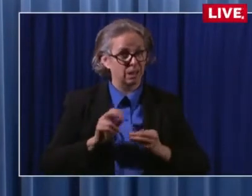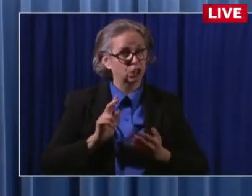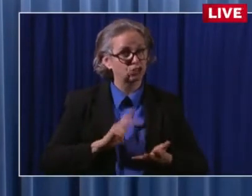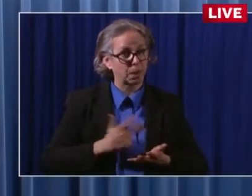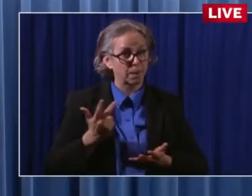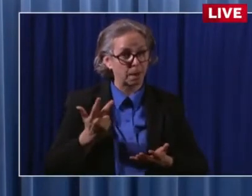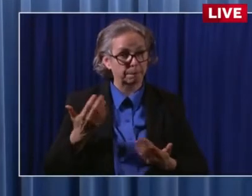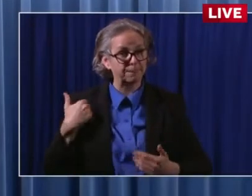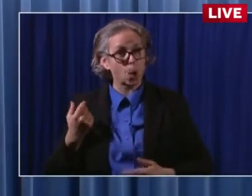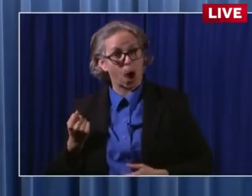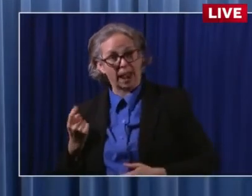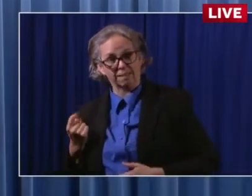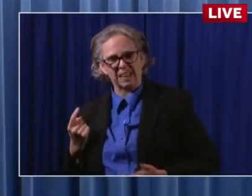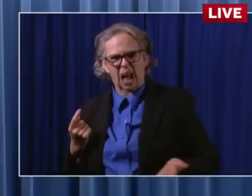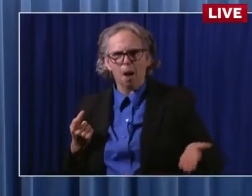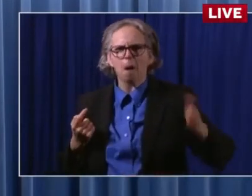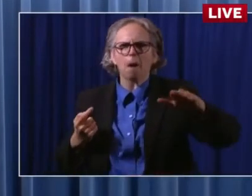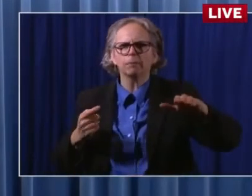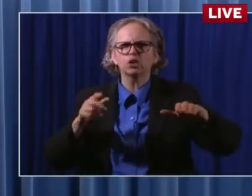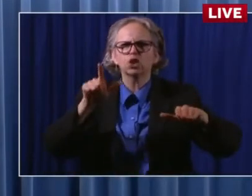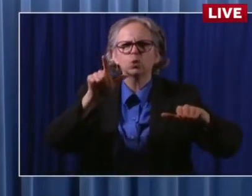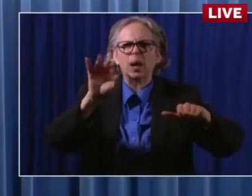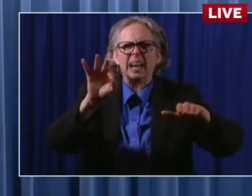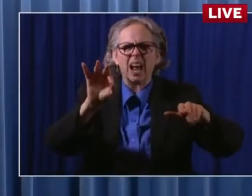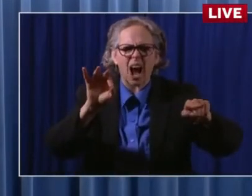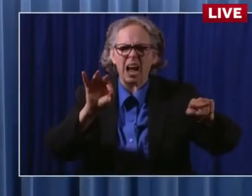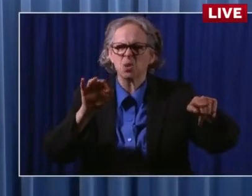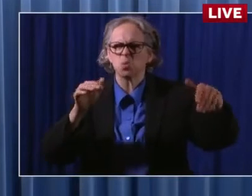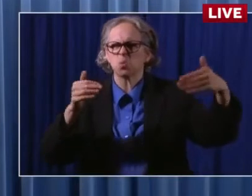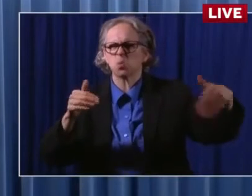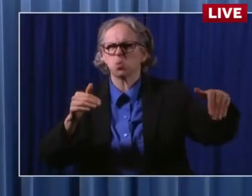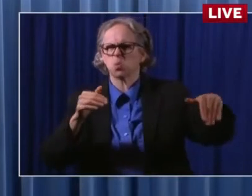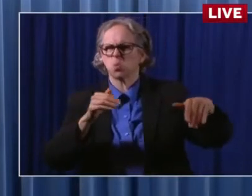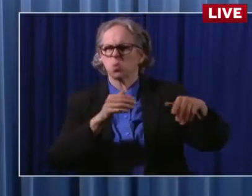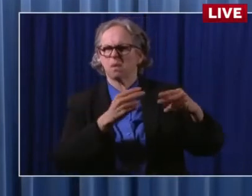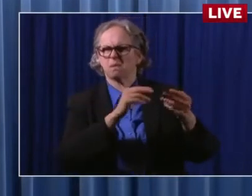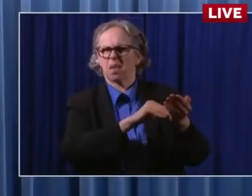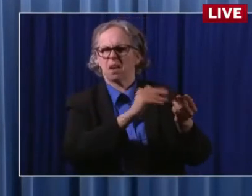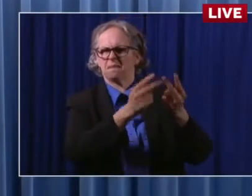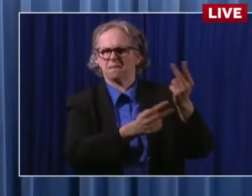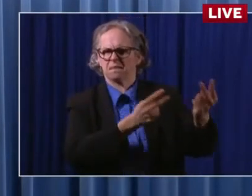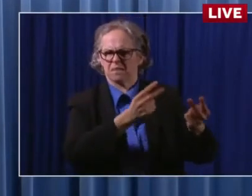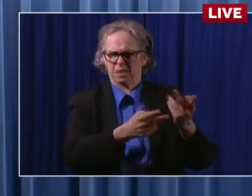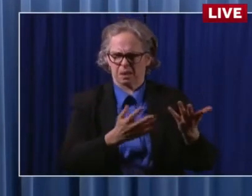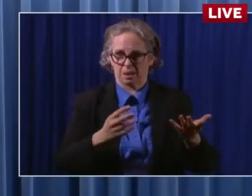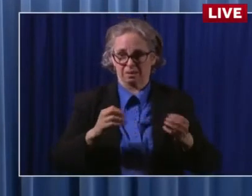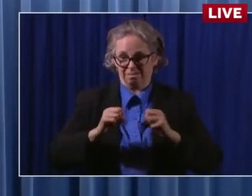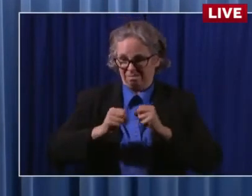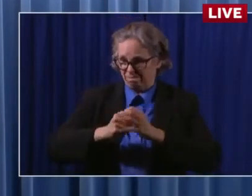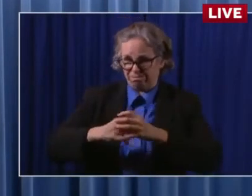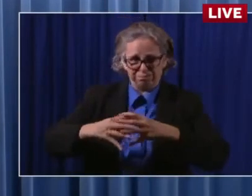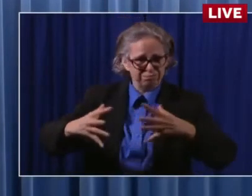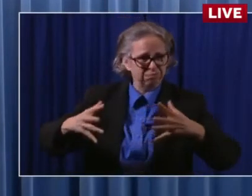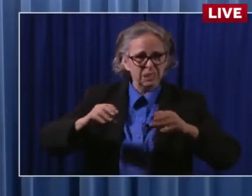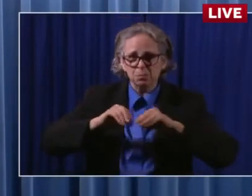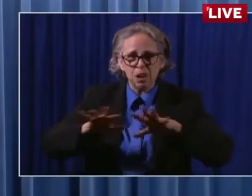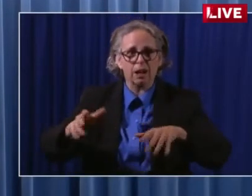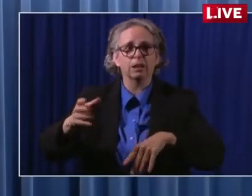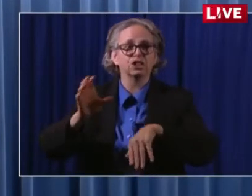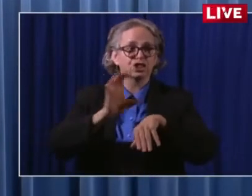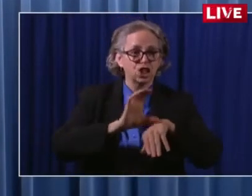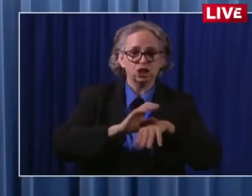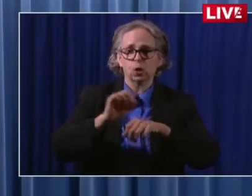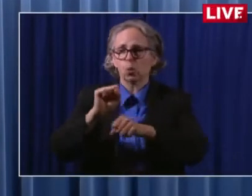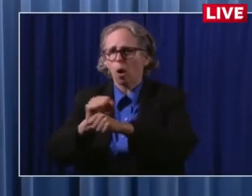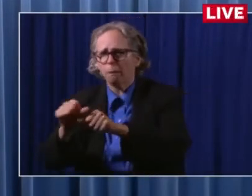BETWEEN JUNE 16 AND JULY 2, AVERAGE OUTPATIENT VISITS NEARLY TRIPLED, FROM 11 TO 29 VISITS PER DAY.